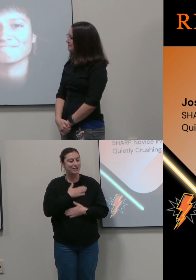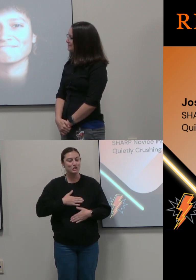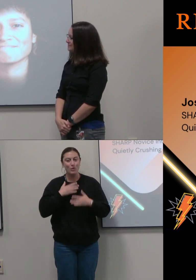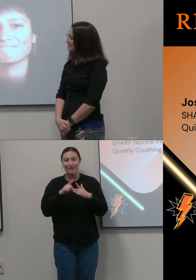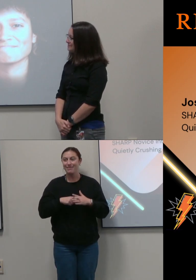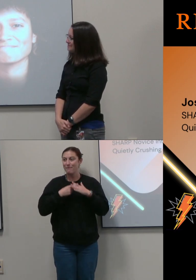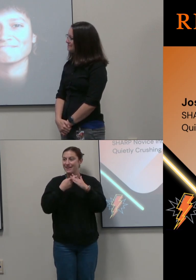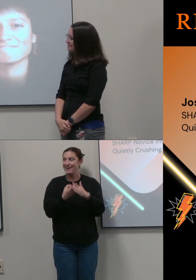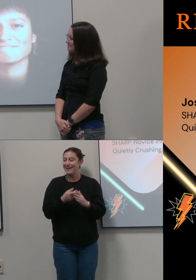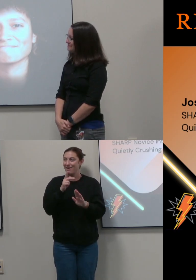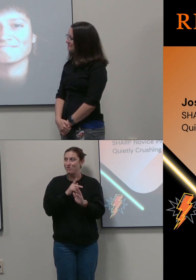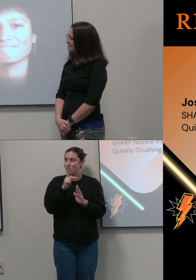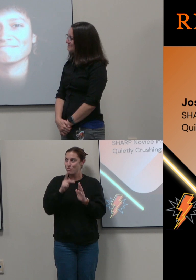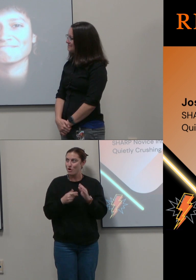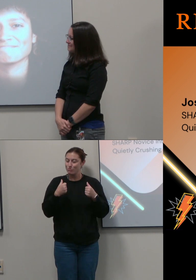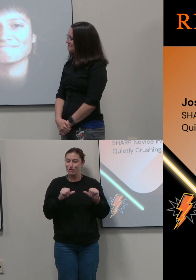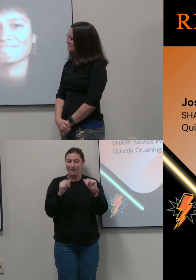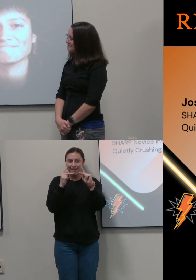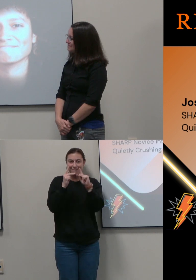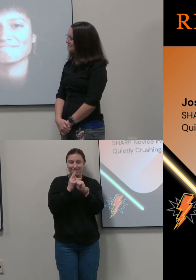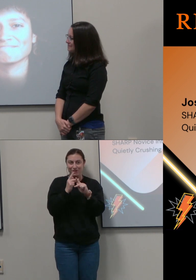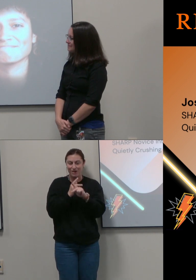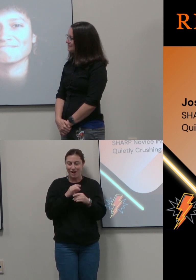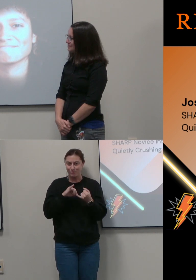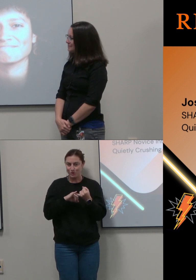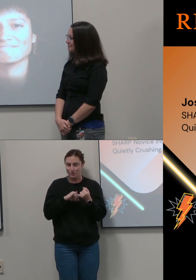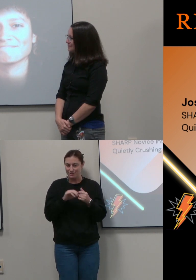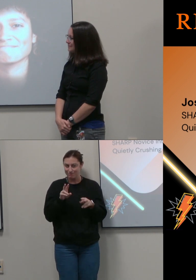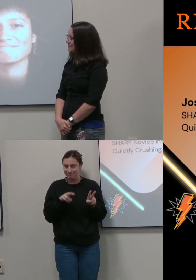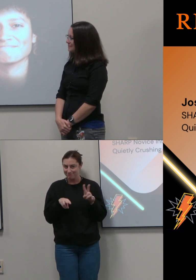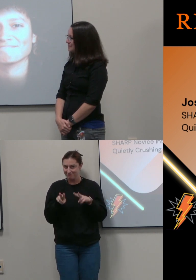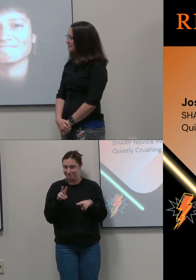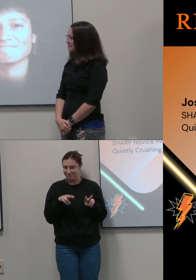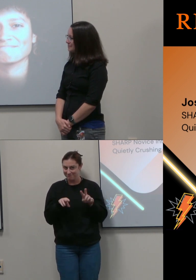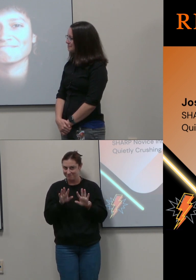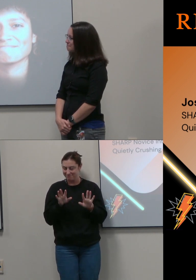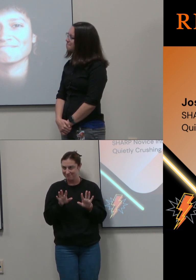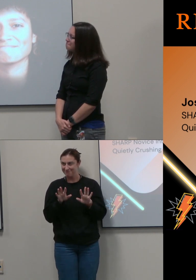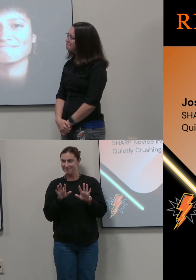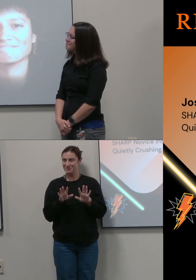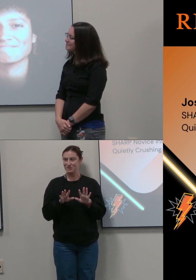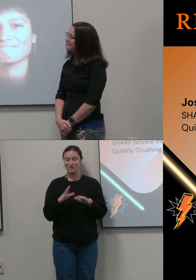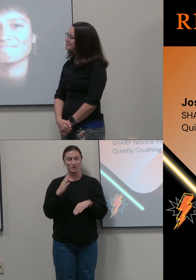Same. Yeah, I enjoyed the beginning of the program, trying to figure out who Josie is.